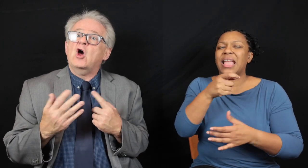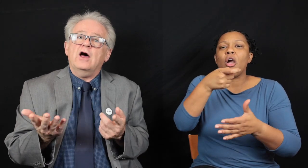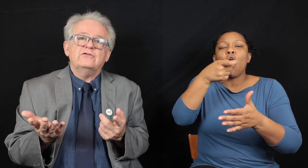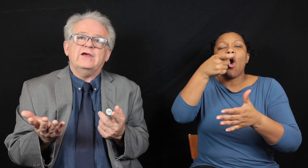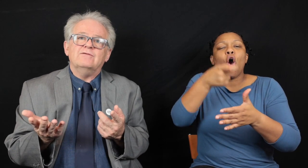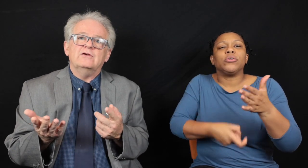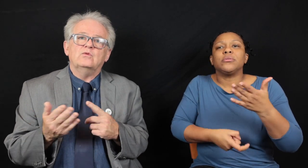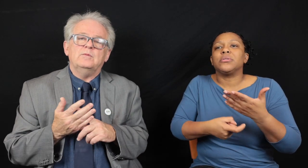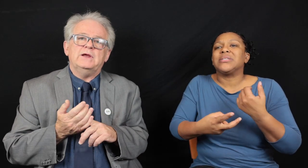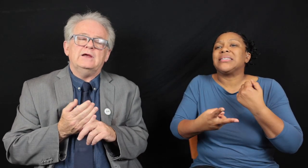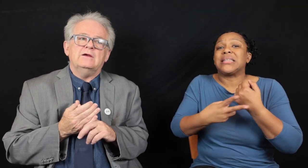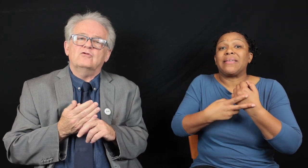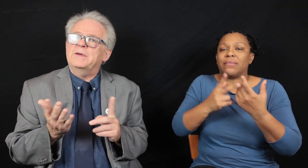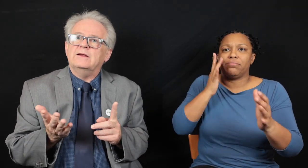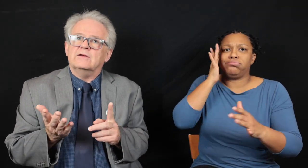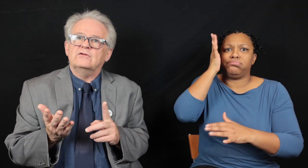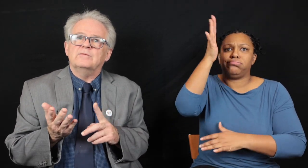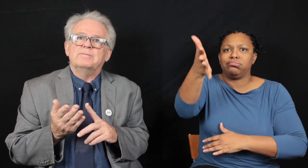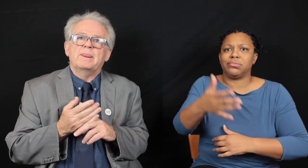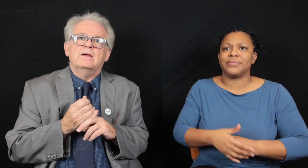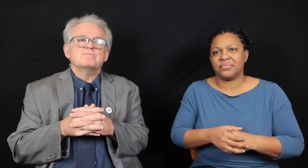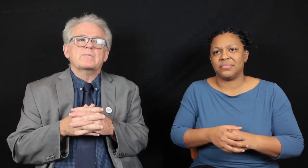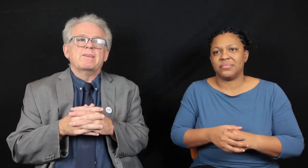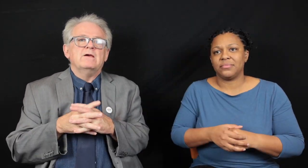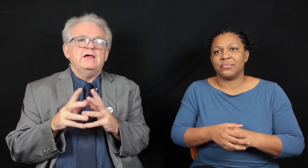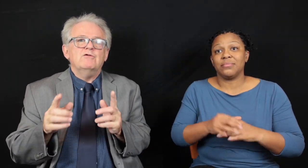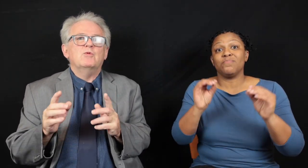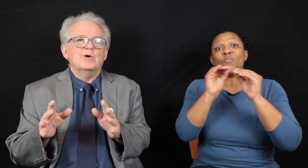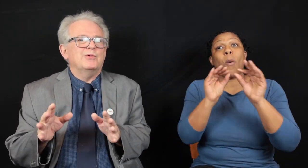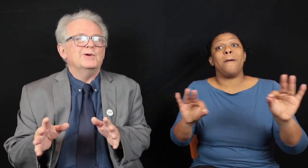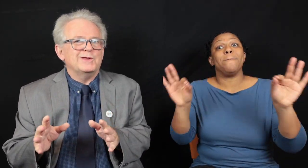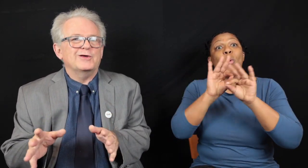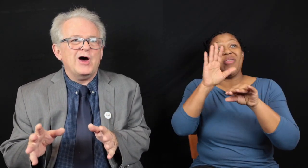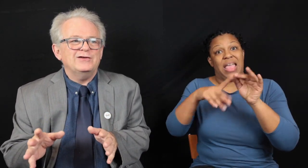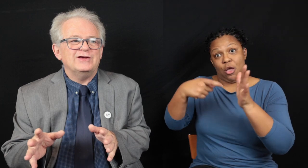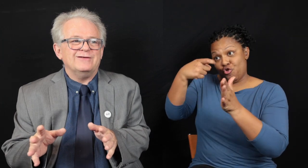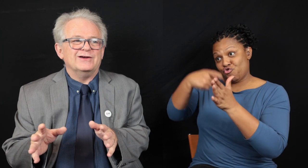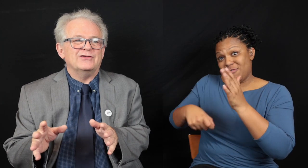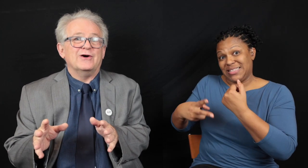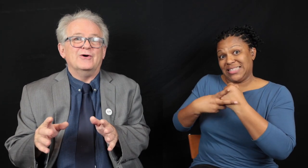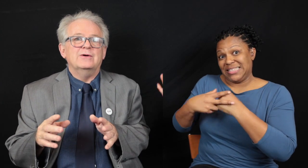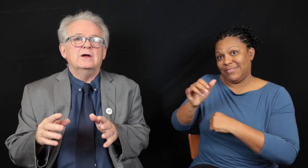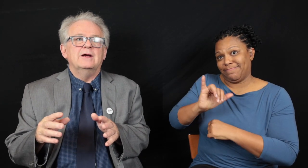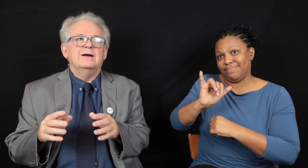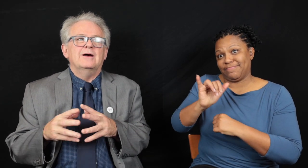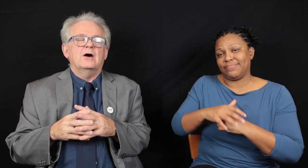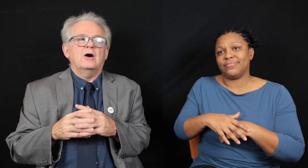the cost savings would be tremendous. Even more important than the cost savings through,